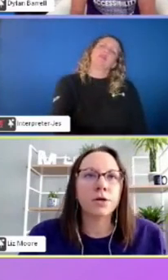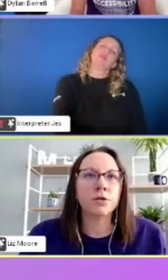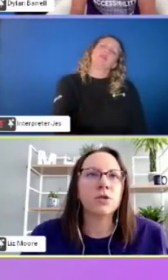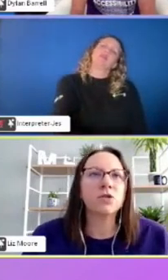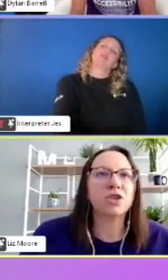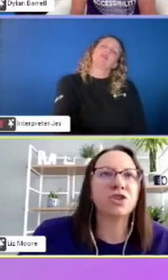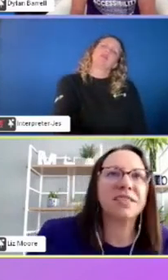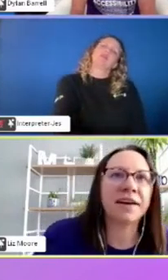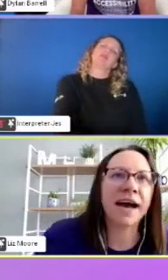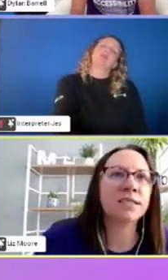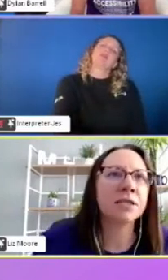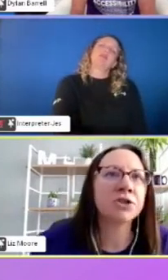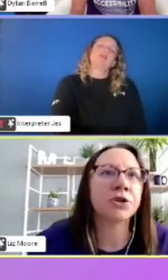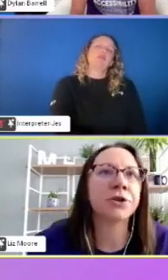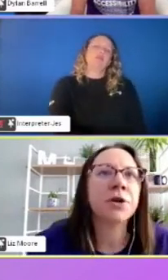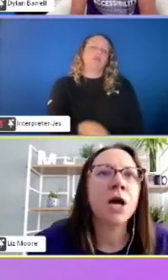So this question is on axe linter.